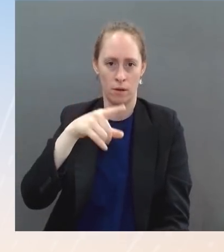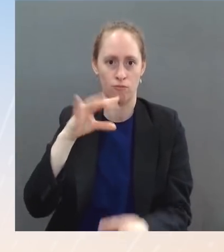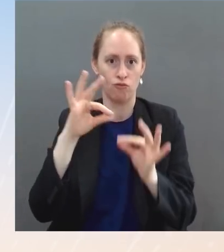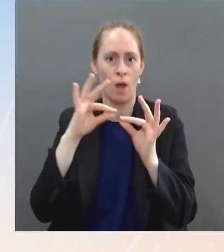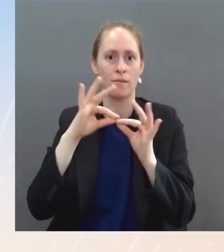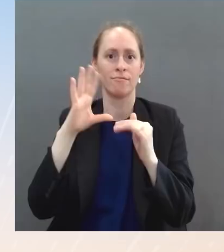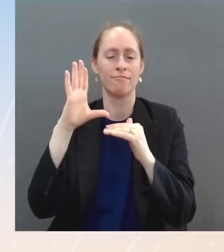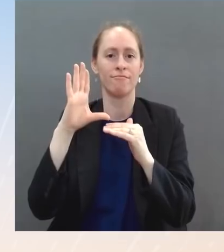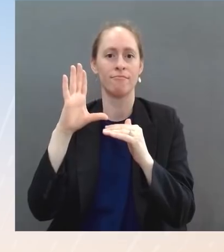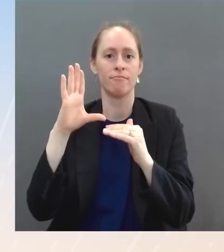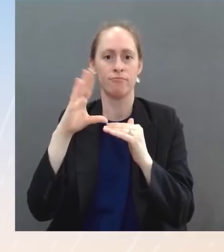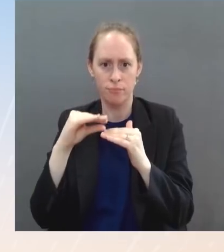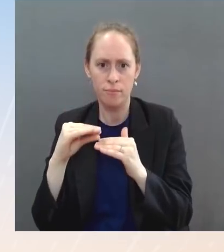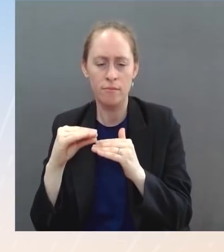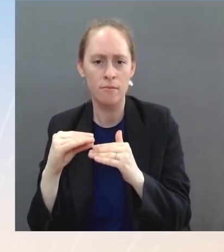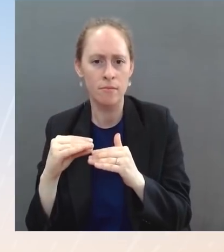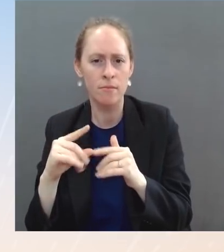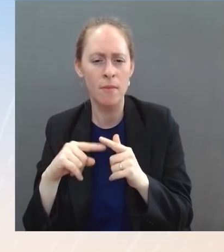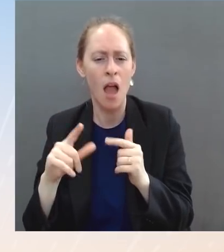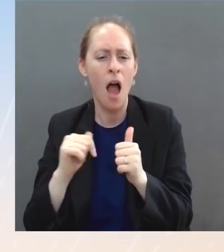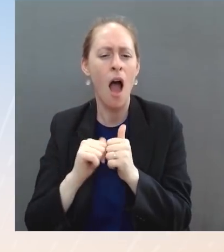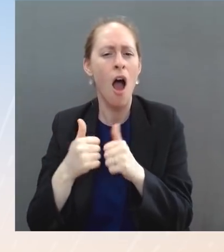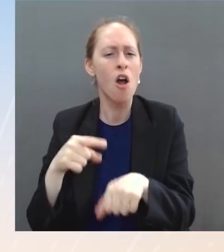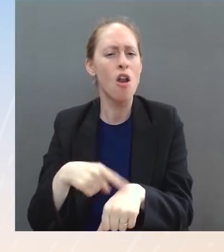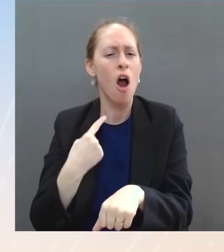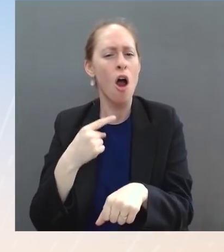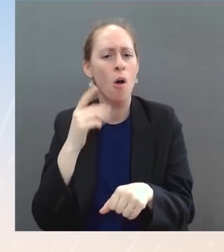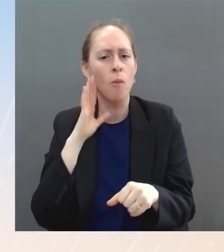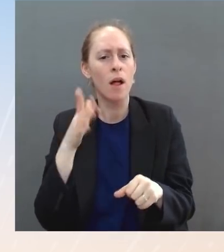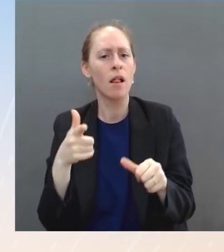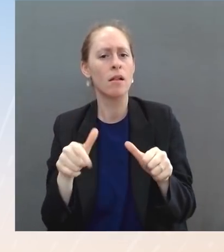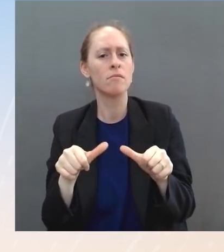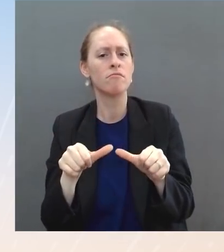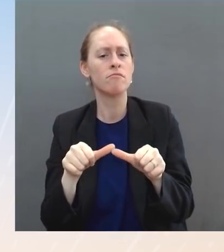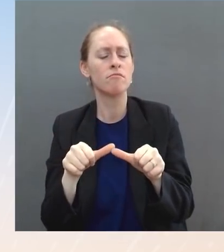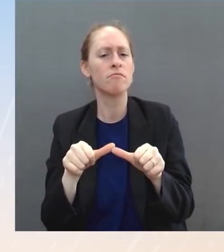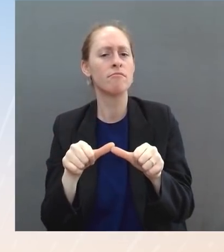if OPEC does not also agree to ramp up production, which it has not so far?